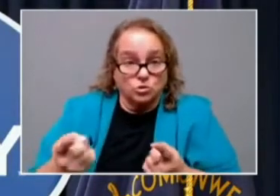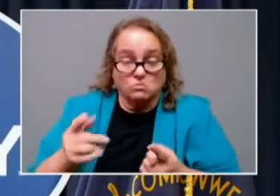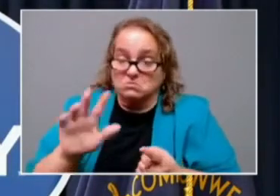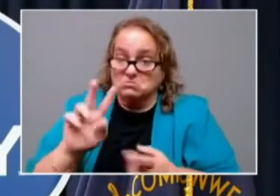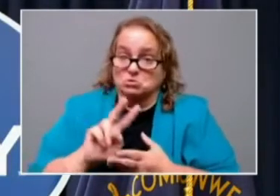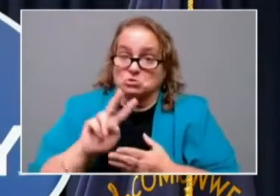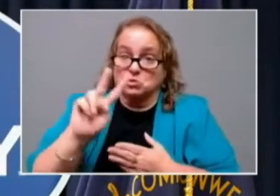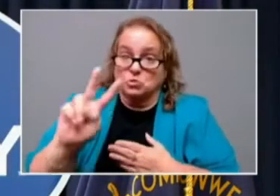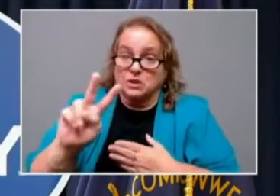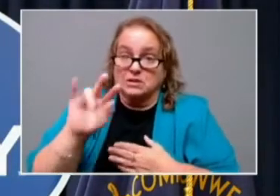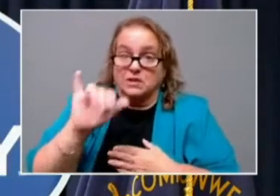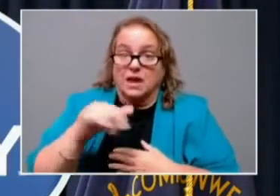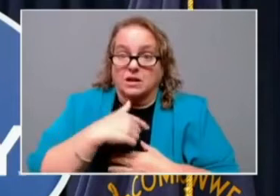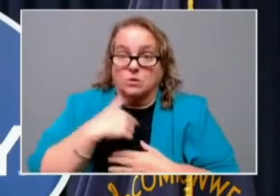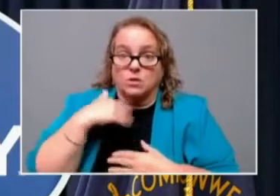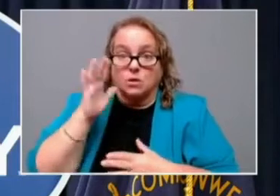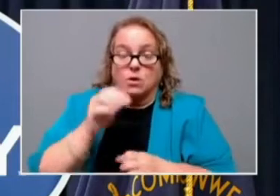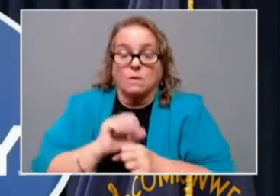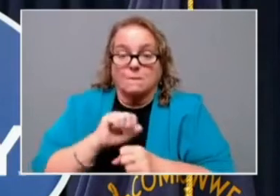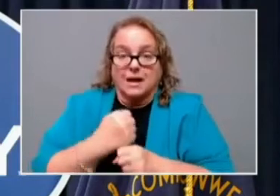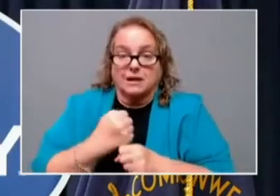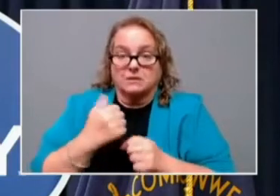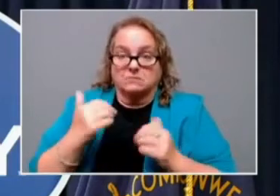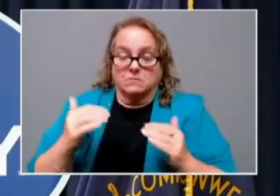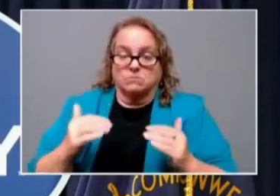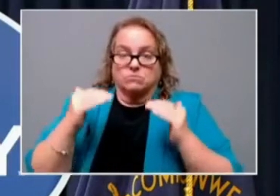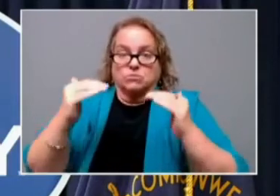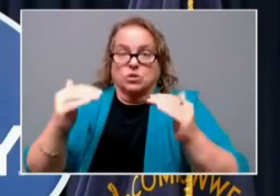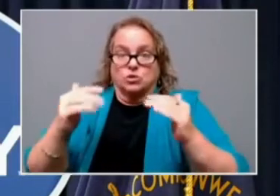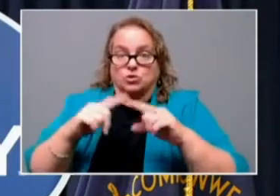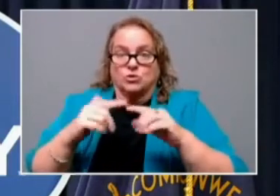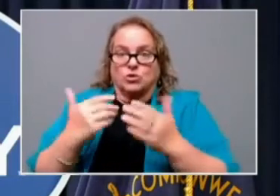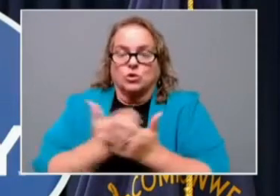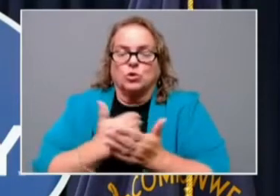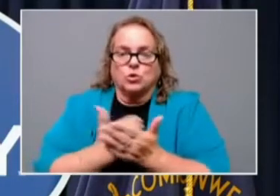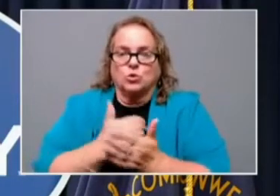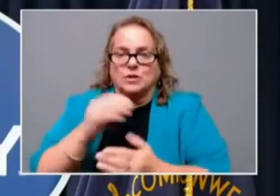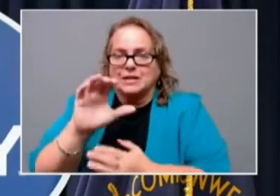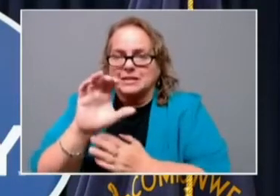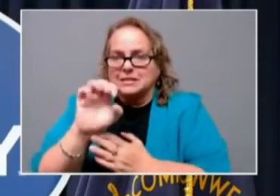were going to make an upgrade, Uh, to the new census data for 2019. We're